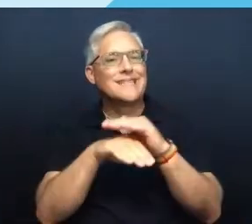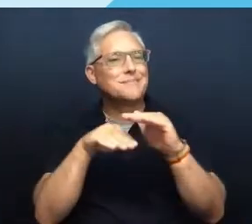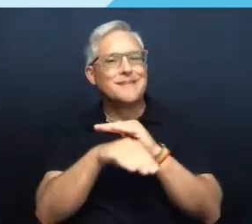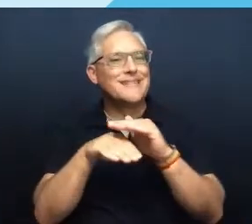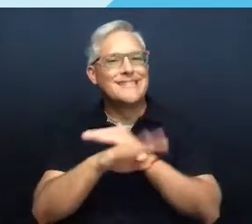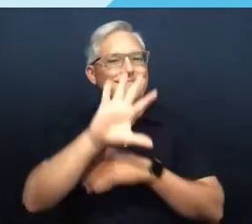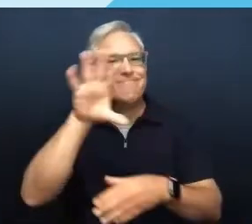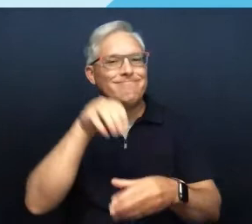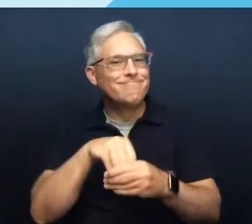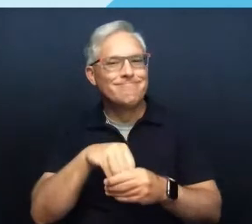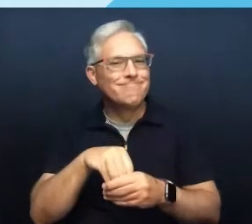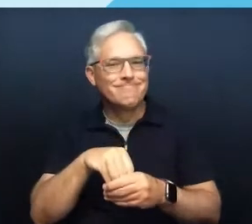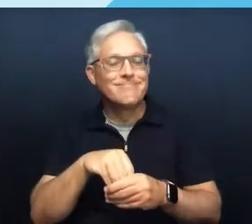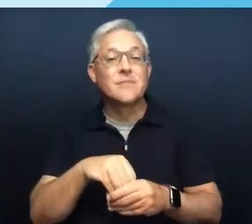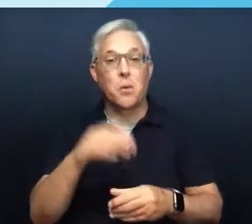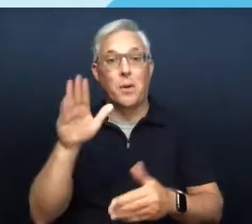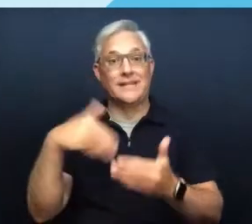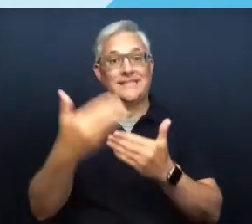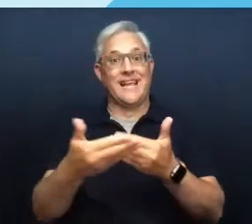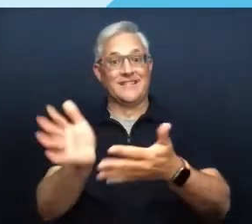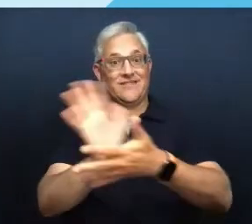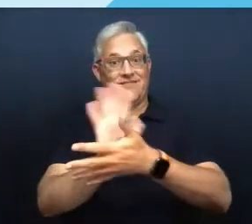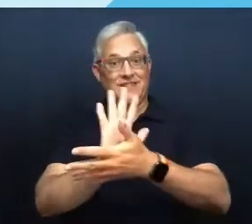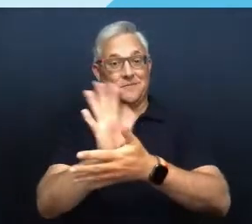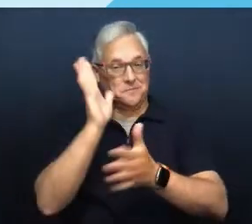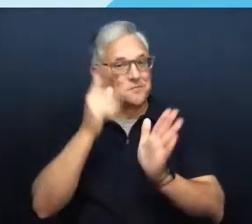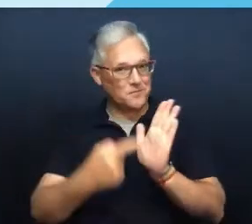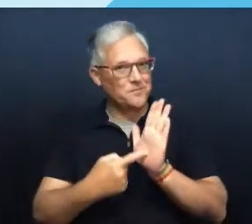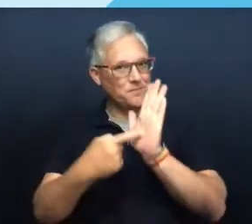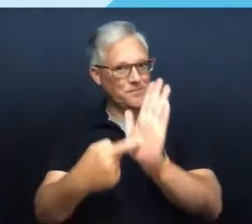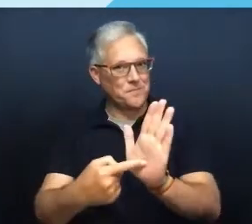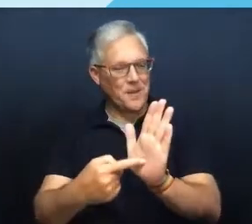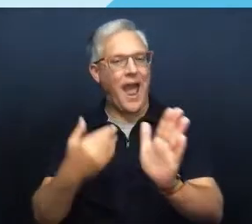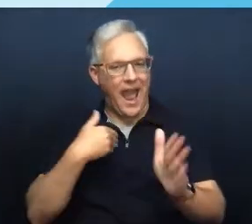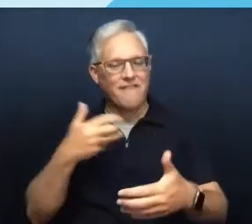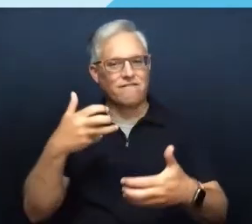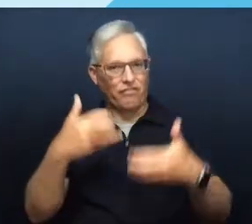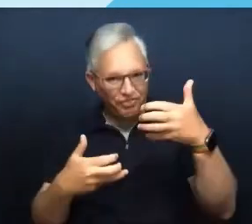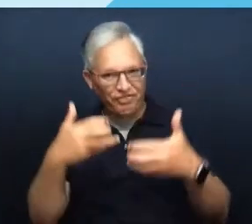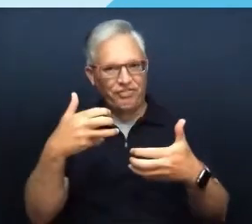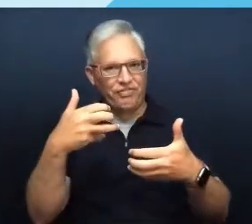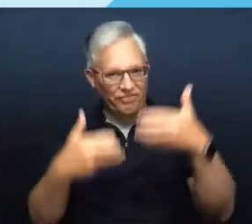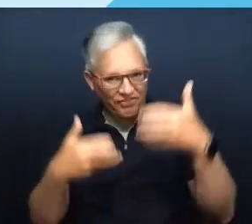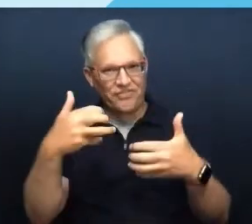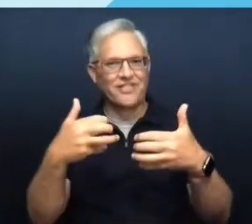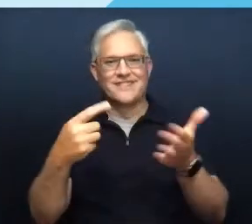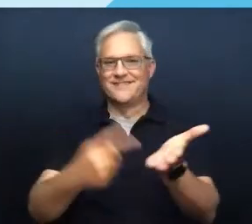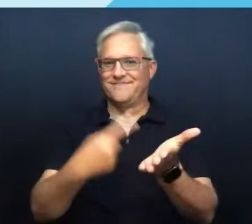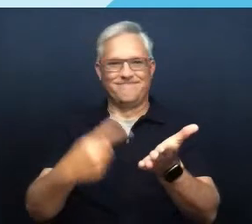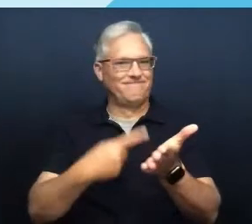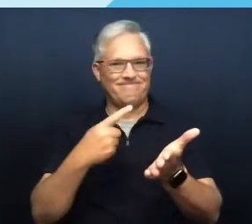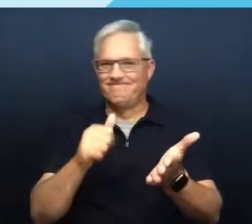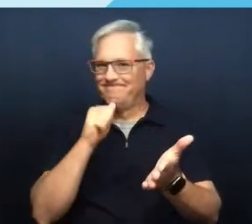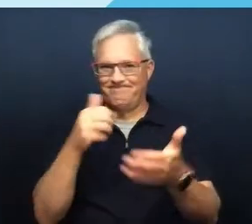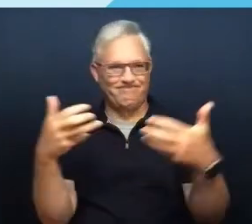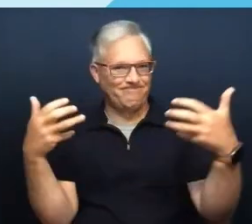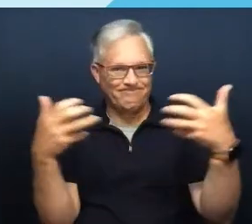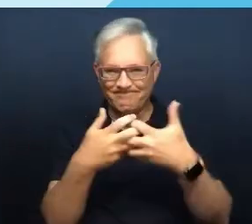demonstration that there are some situations where it just--I can't really do what what's necessary within that